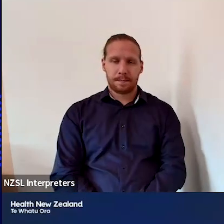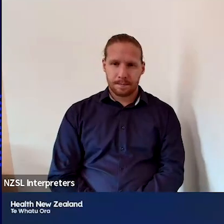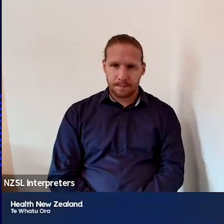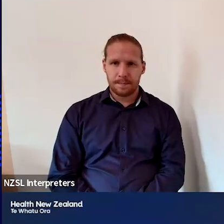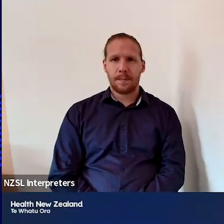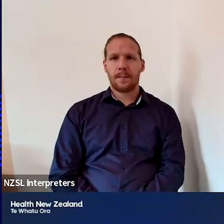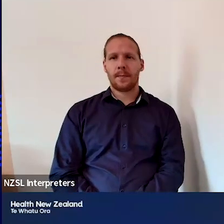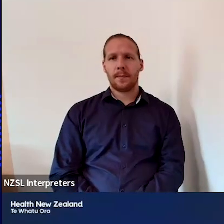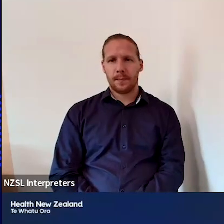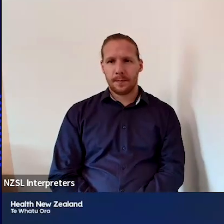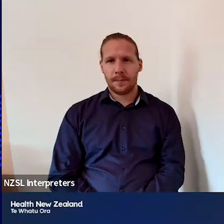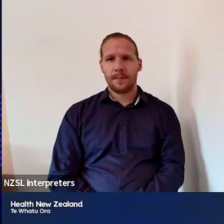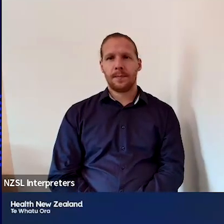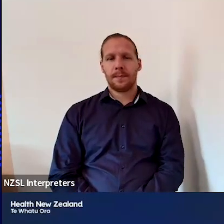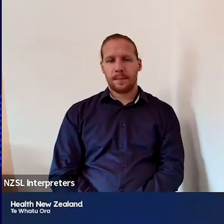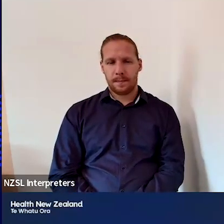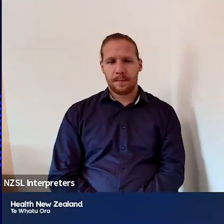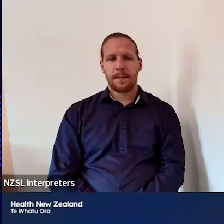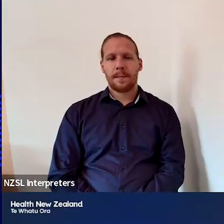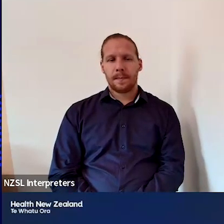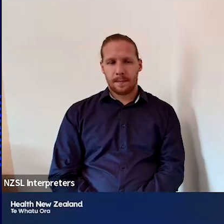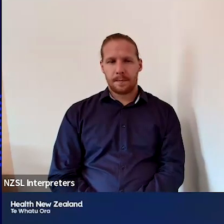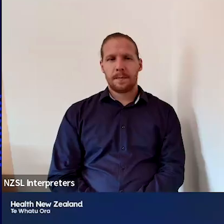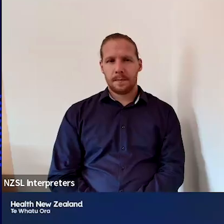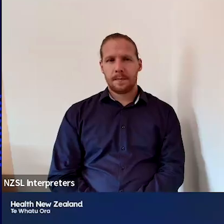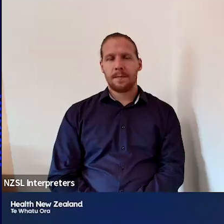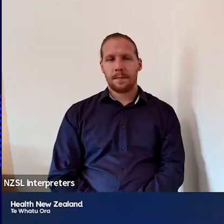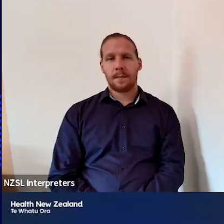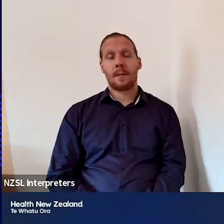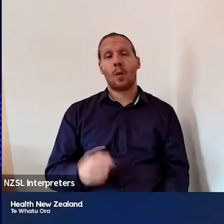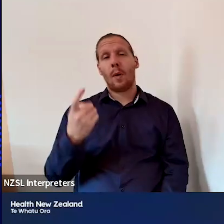Another question from the Q&A that I've just seen.